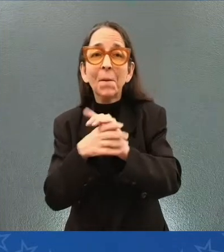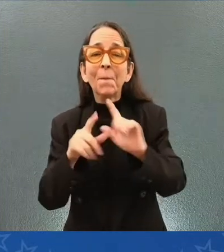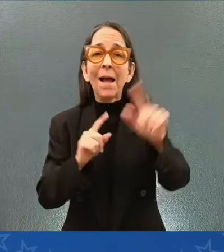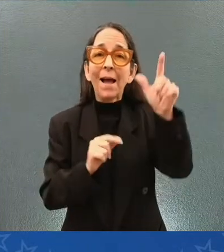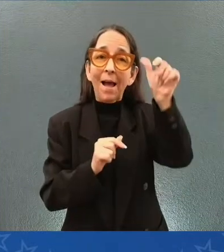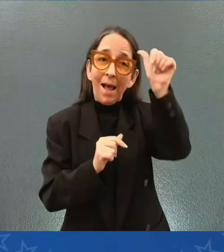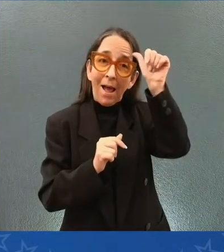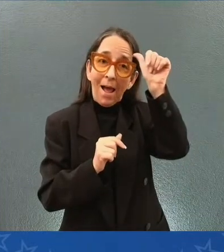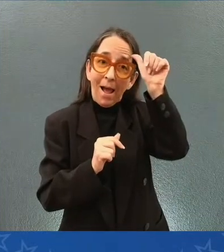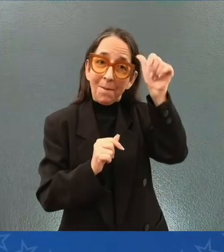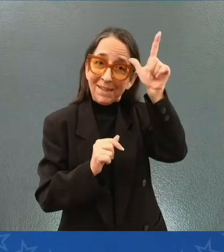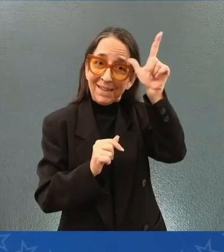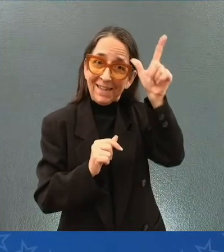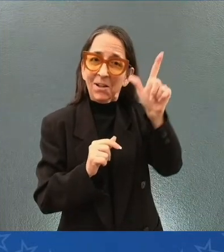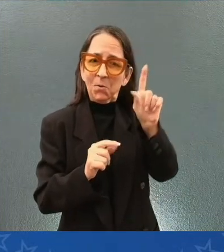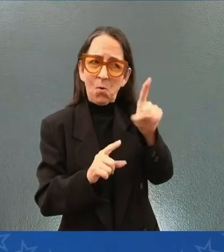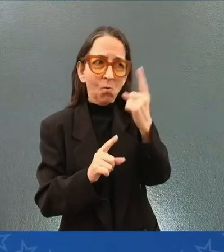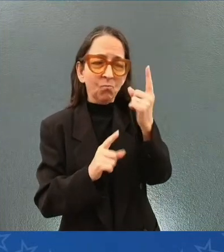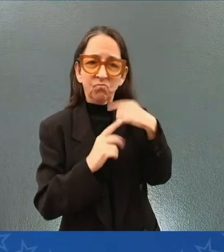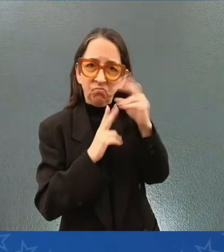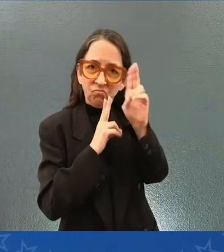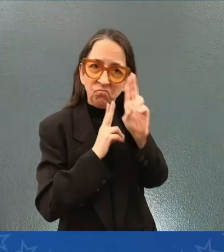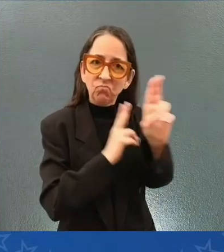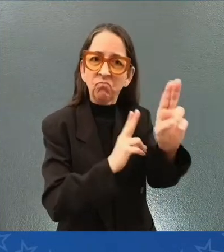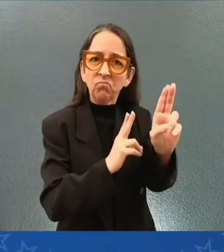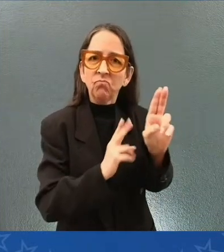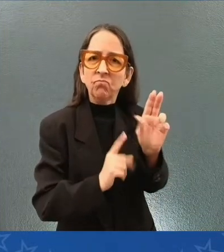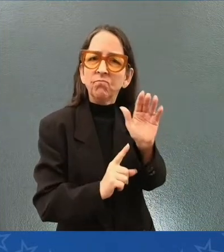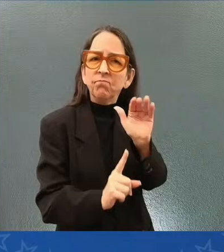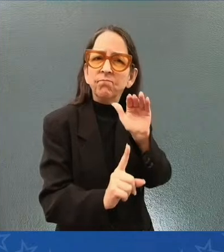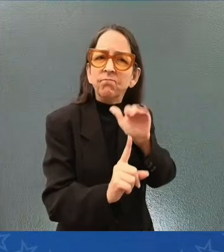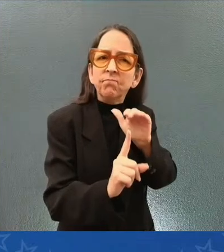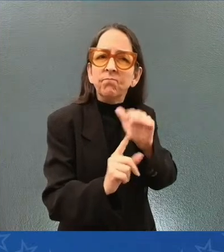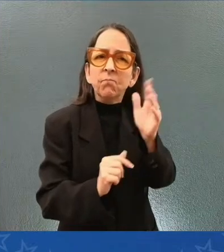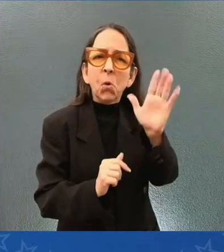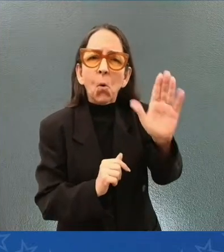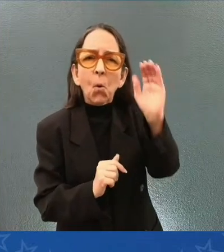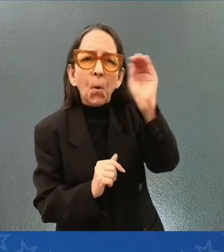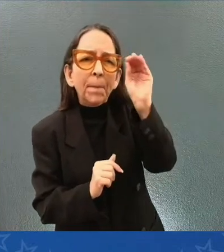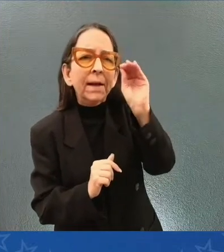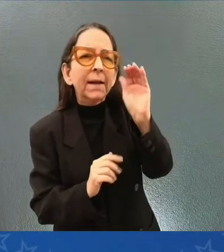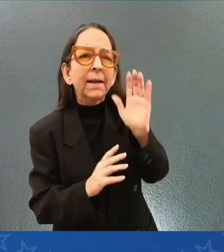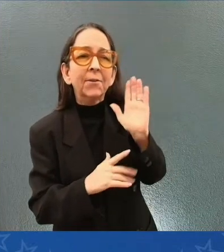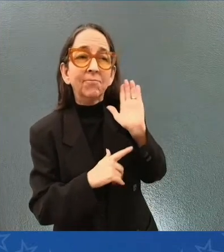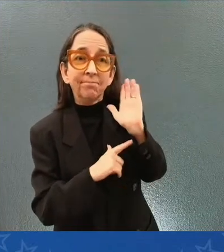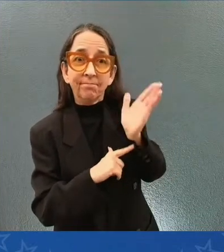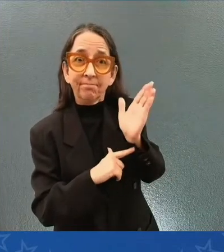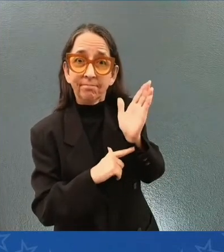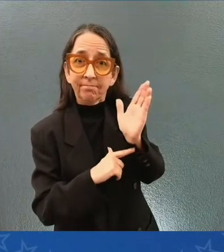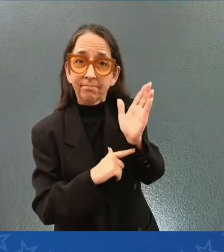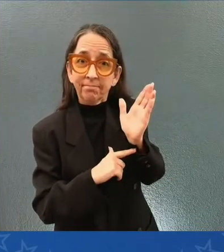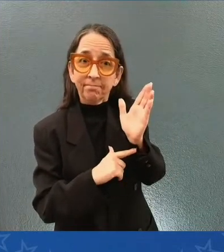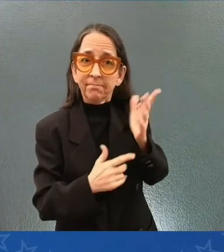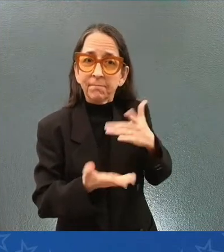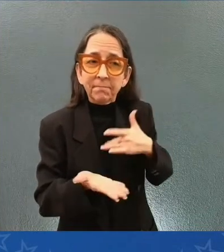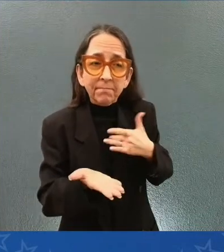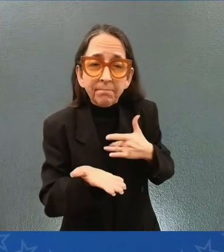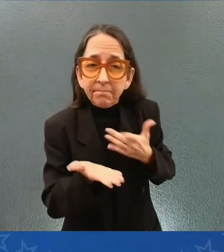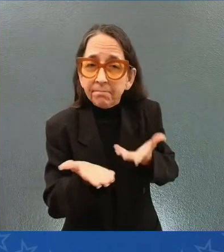President Lincoln asked him what he thought of the speech he had just delivered to the nation by a divided Civil War.